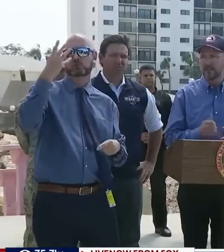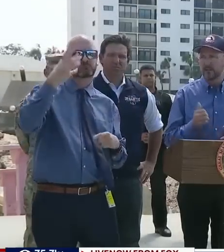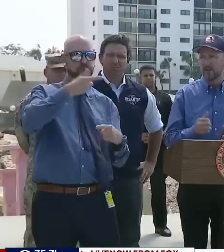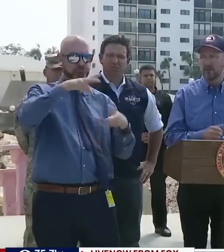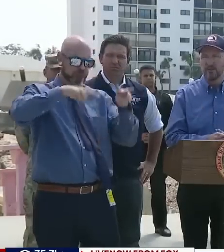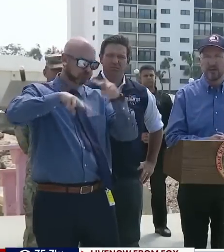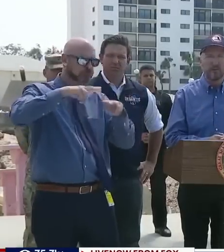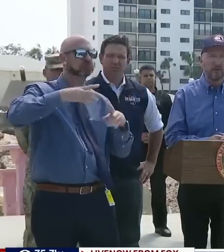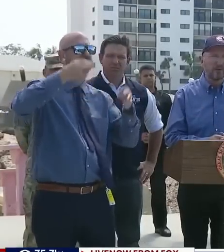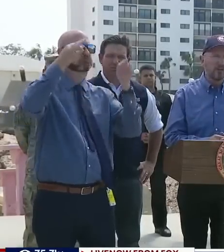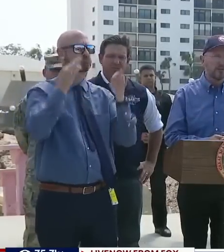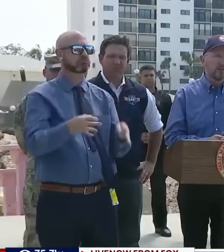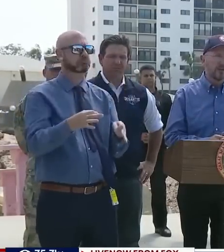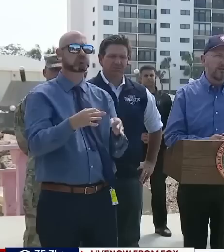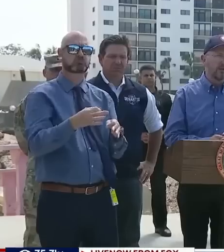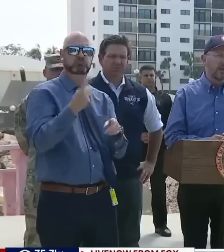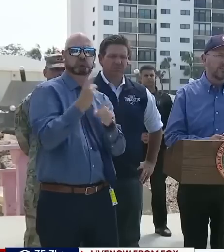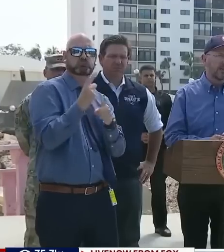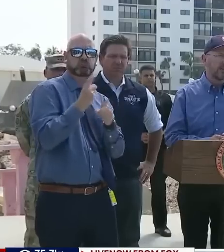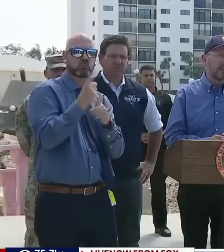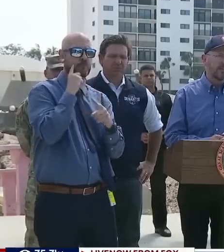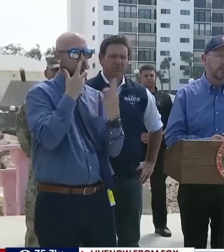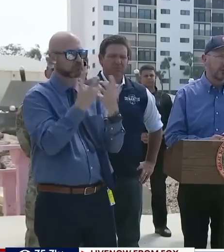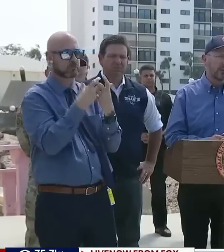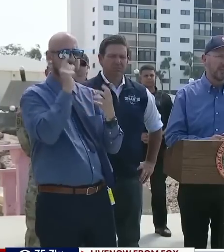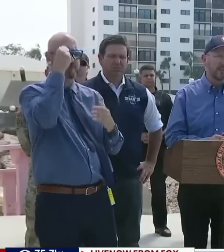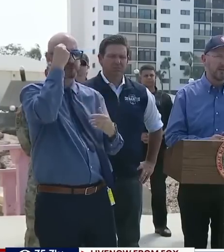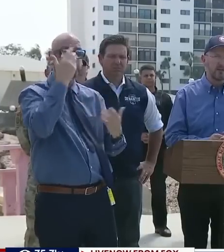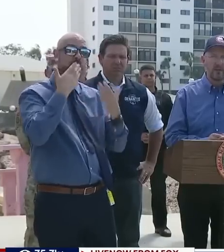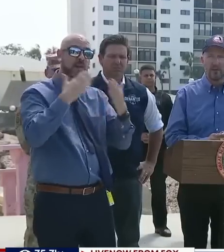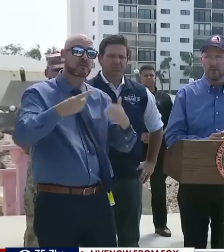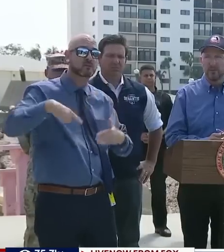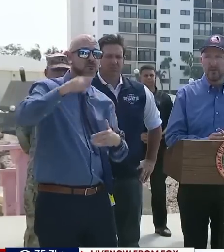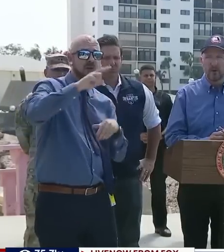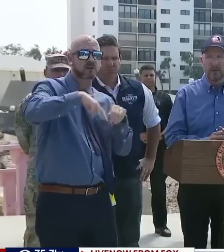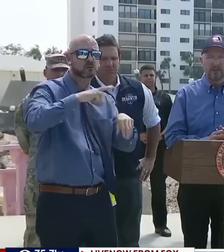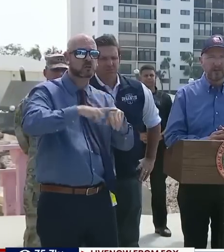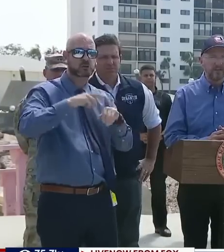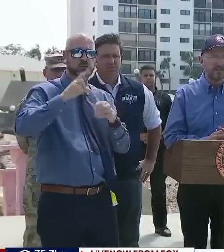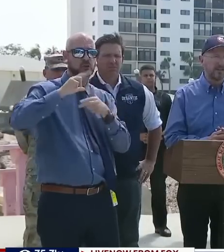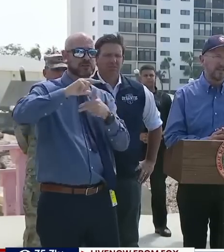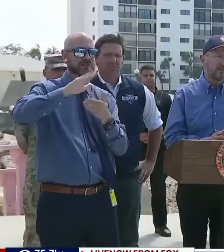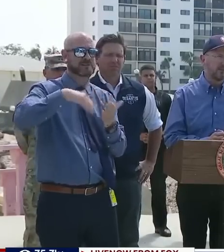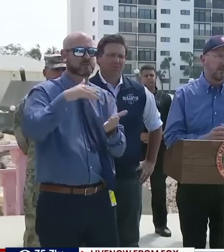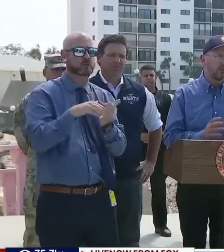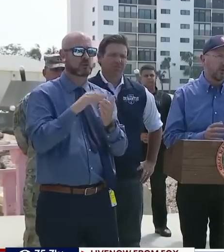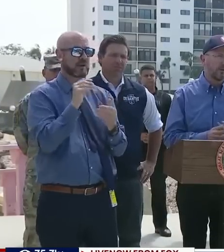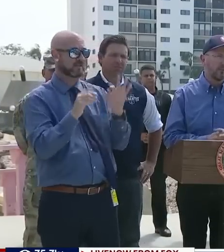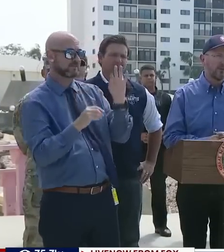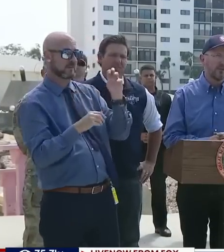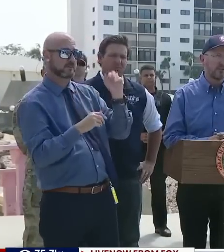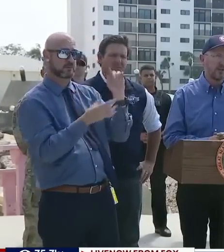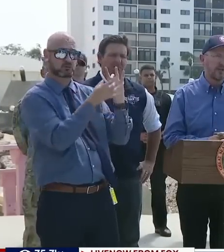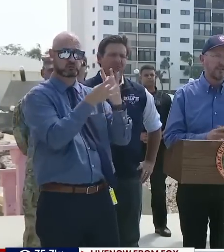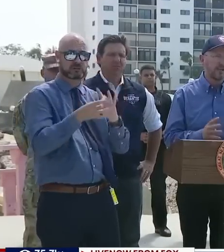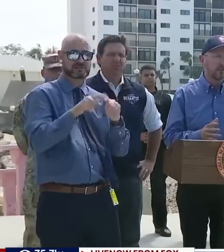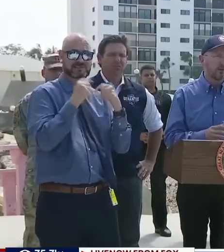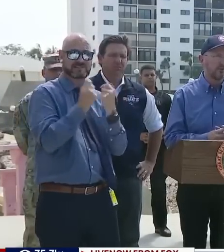were kind of varying back and forth between 1 and 4. They went ahead and made a decision. I applaud that decision along with the governor. So thank you guys